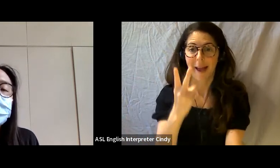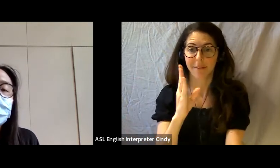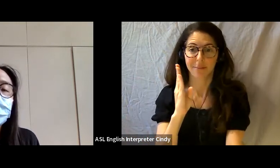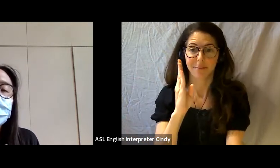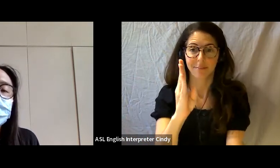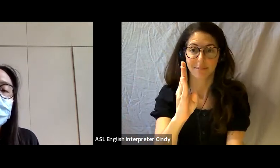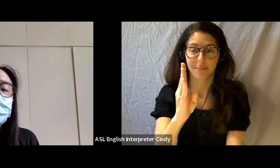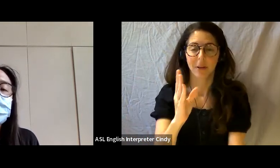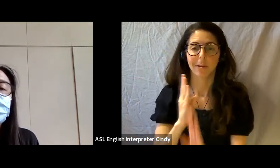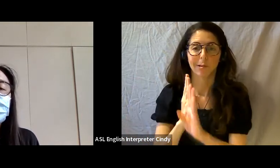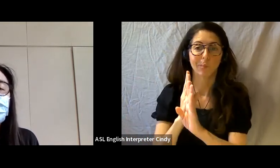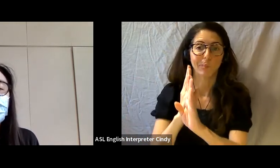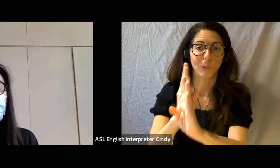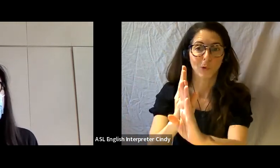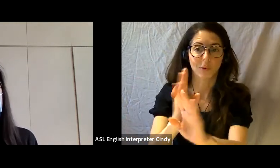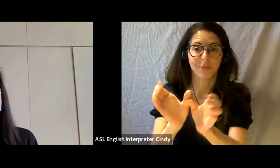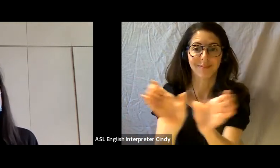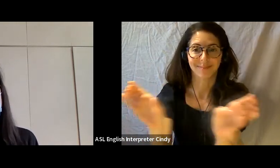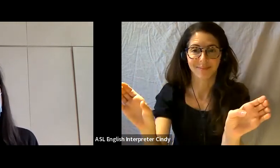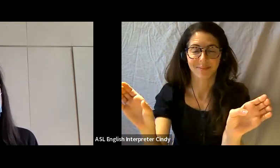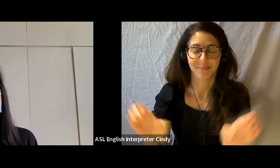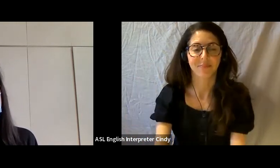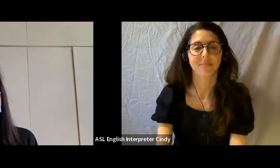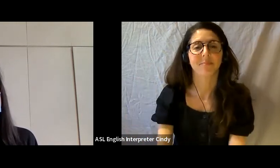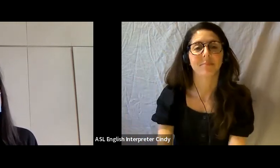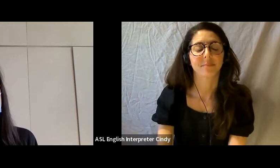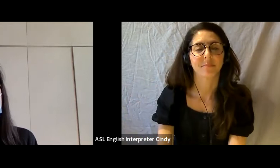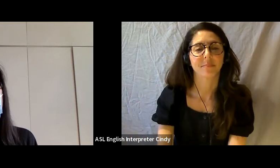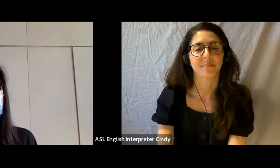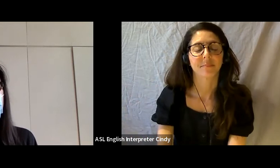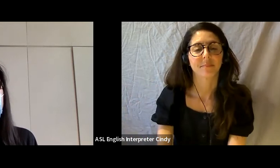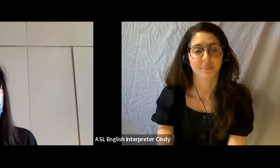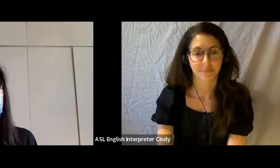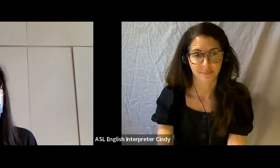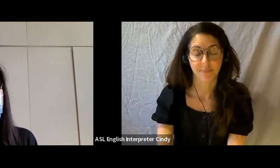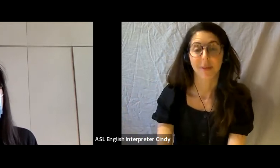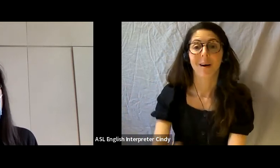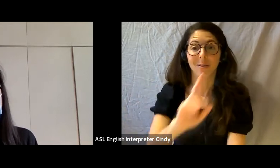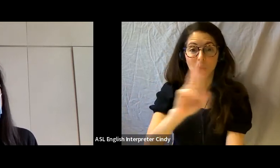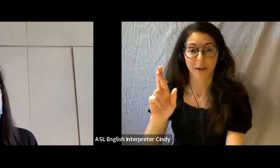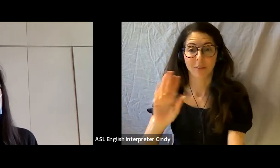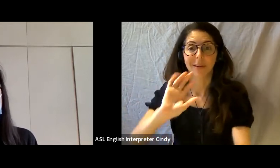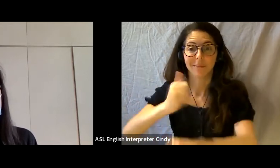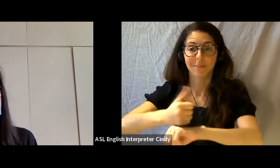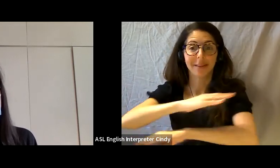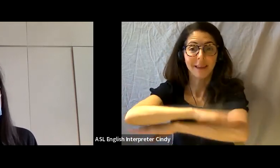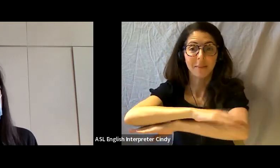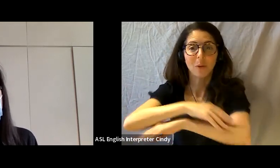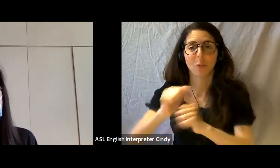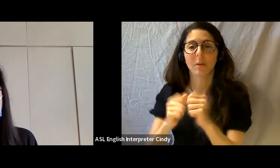And so on the left is that installation, on the right is another installation with the table top of toy cars and a projection